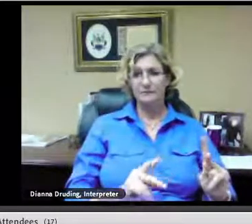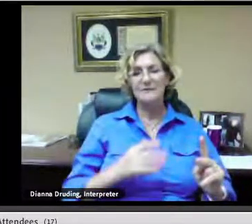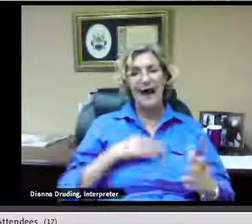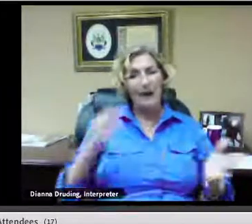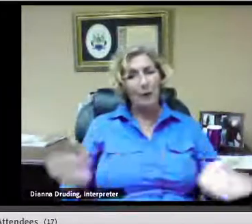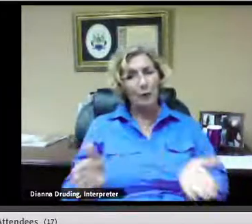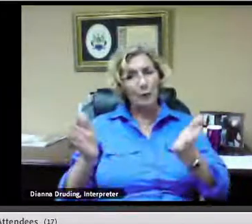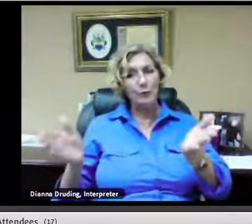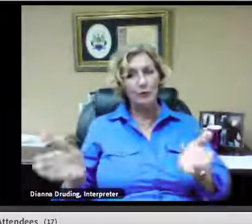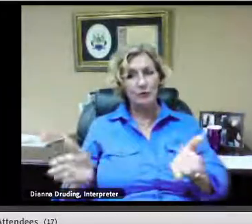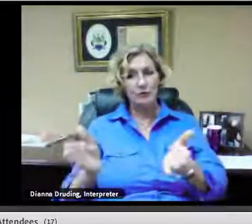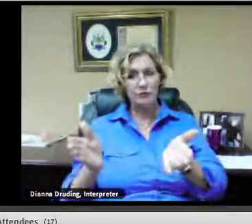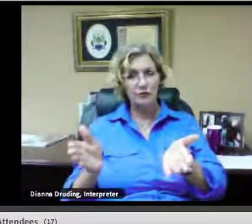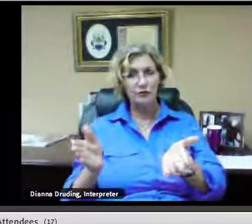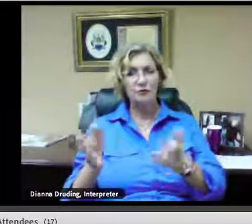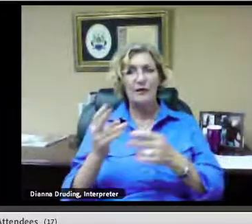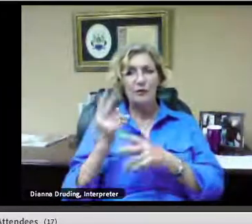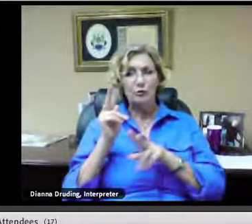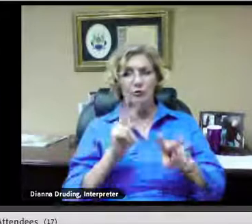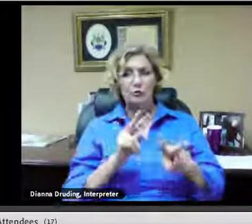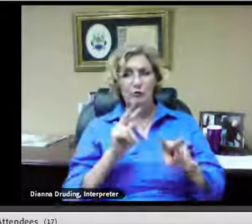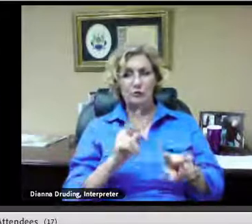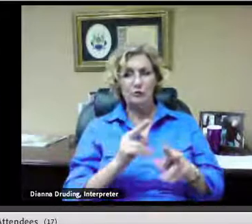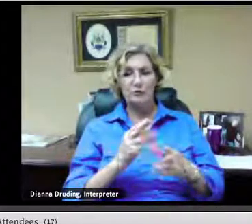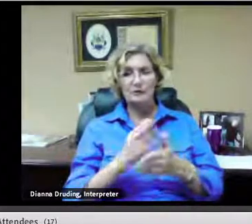I think I'm actually doing one on empathy coming up in a couple of weeks.